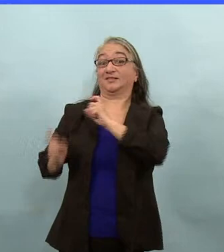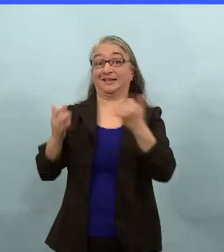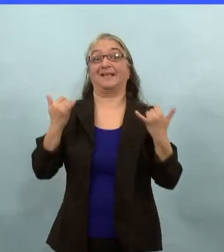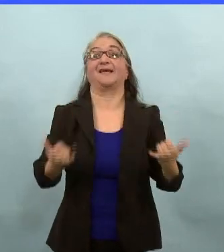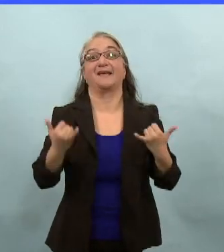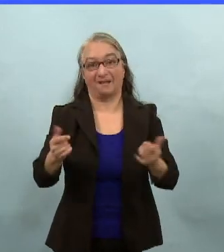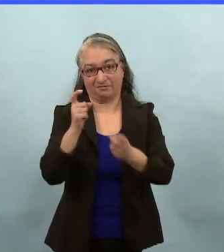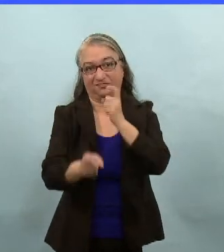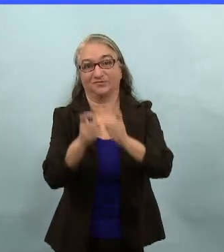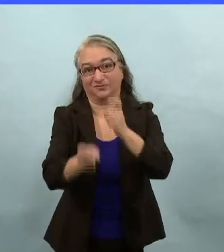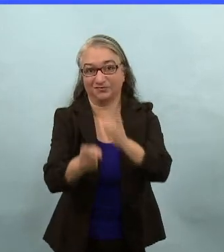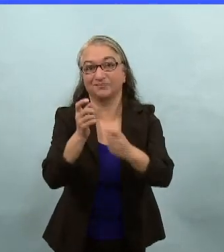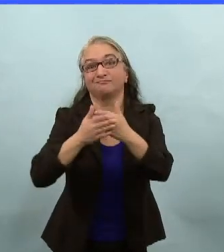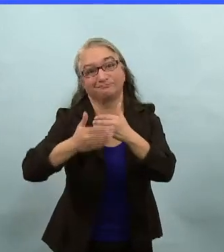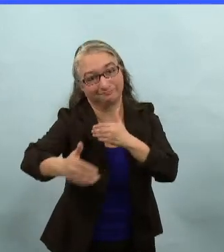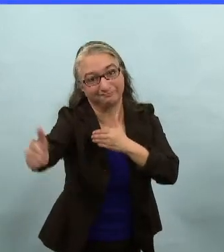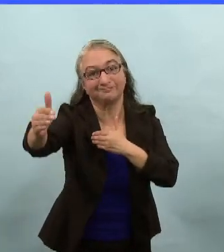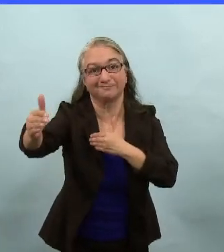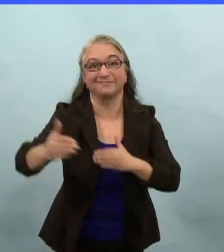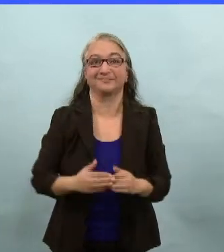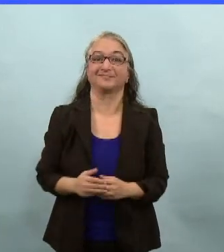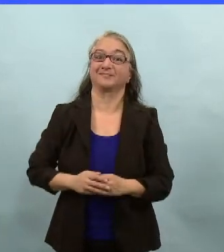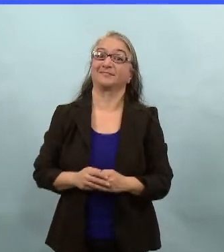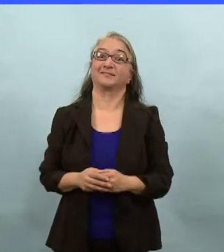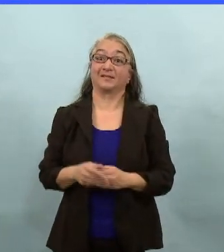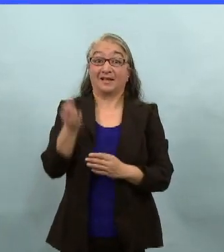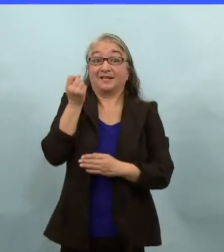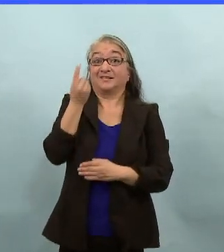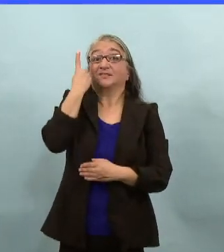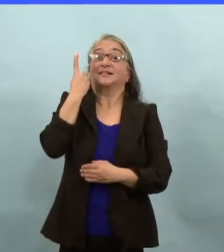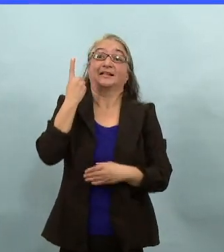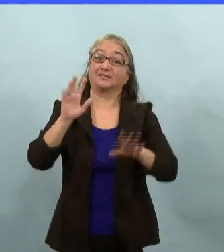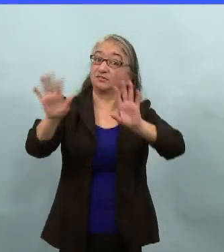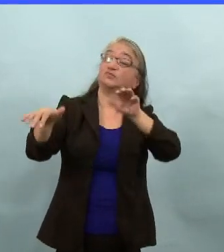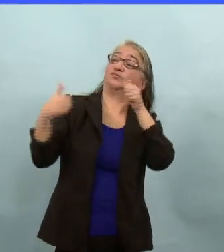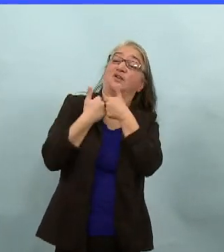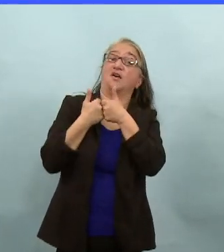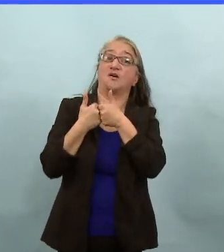understand this is challenging this is a pivot we are shifting what we're doing from a public health